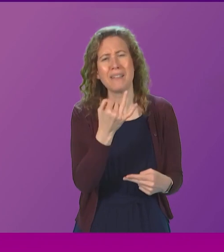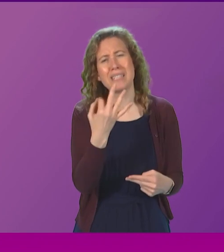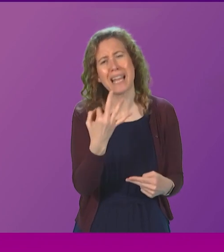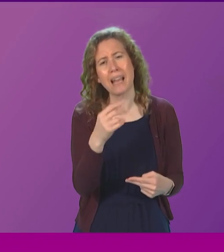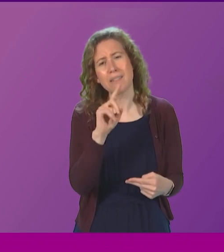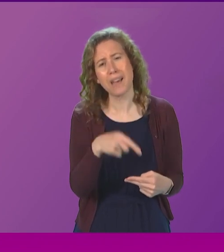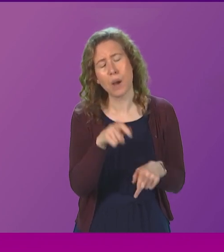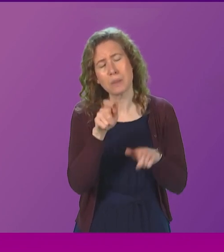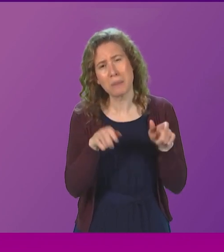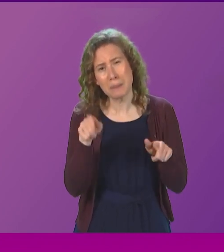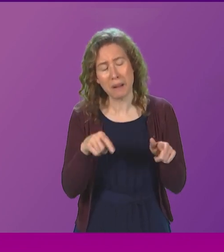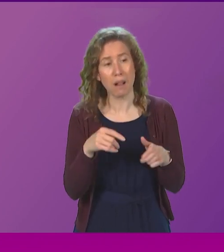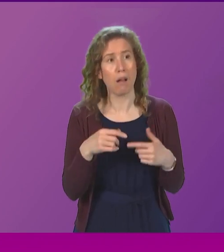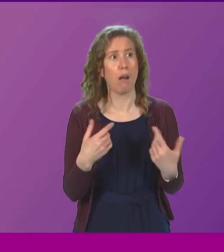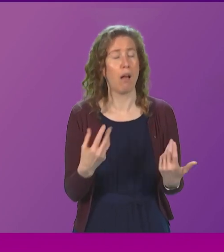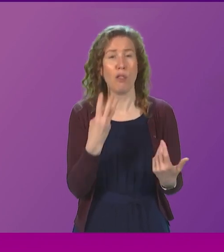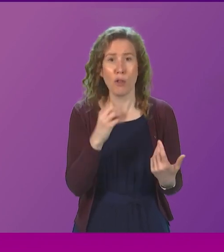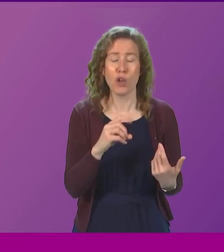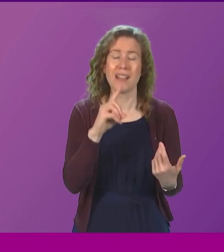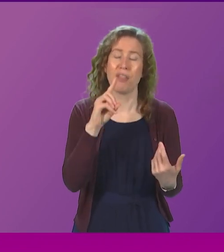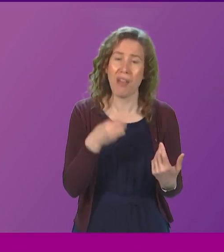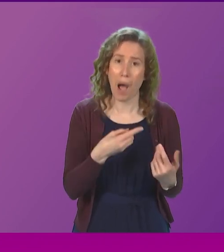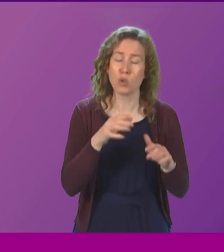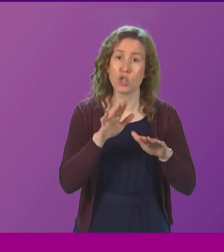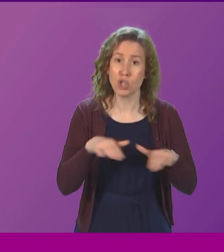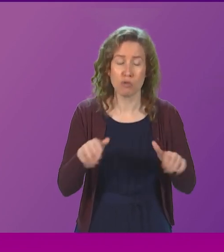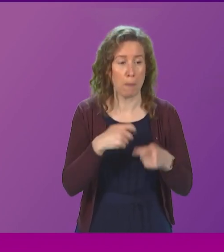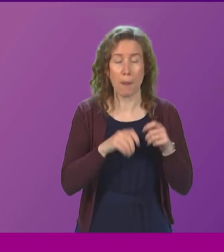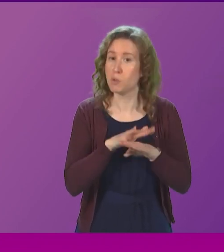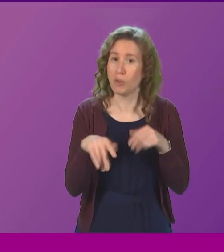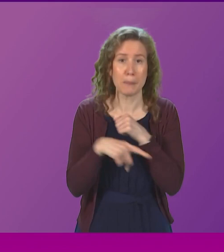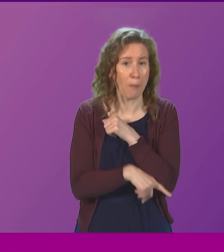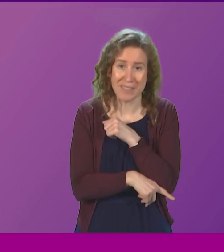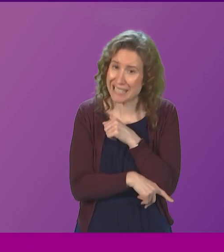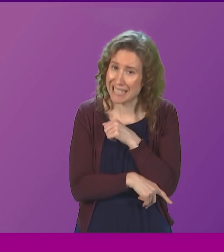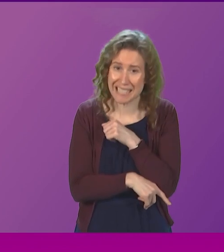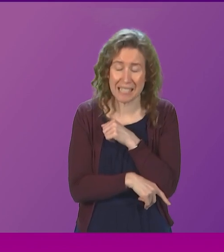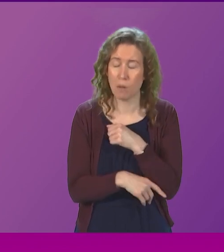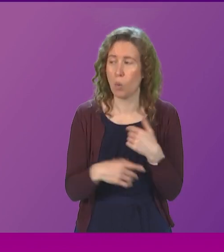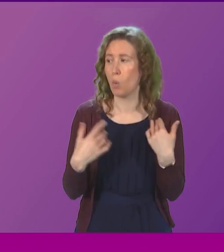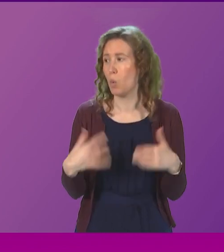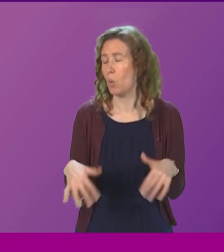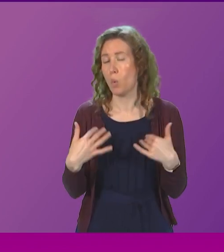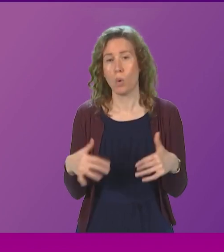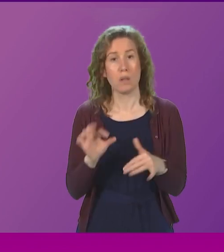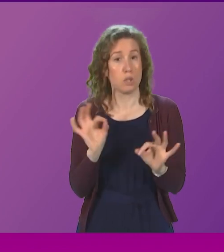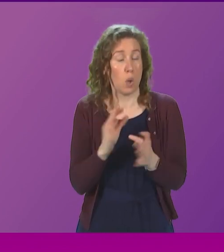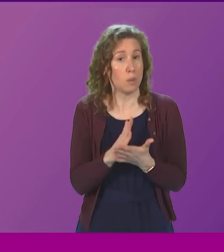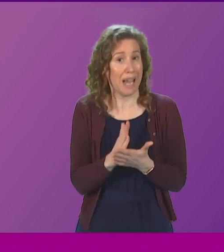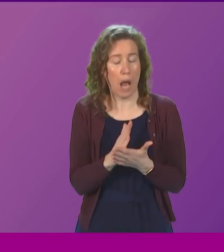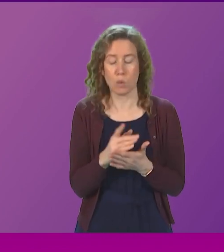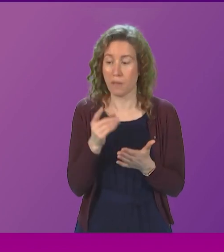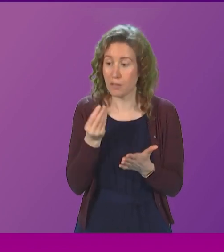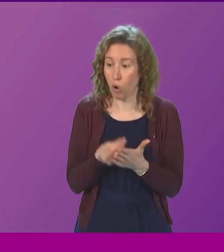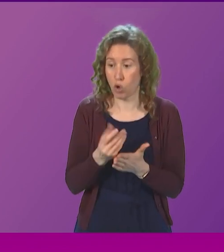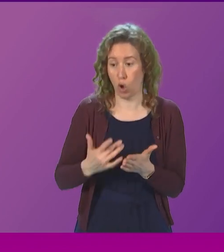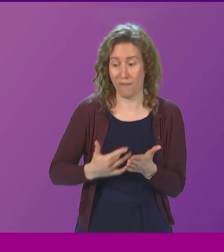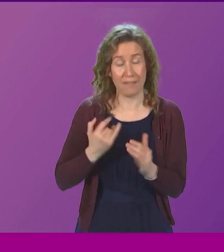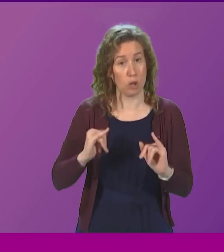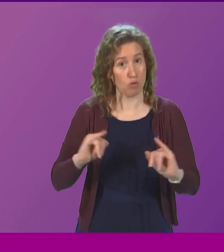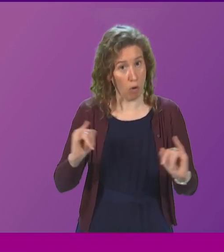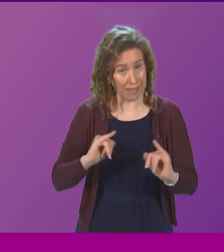Members should be in no doubt that this cost of living crisis that has plunged so many